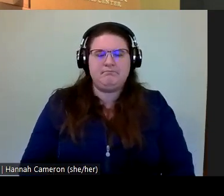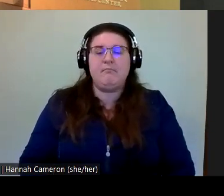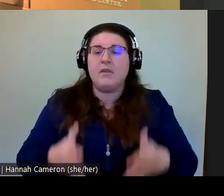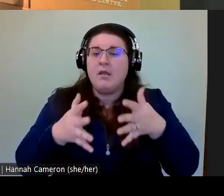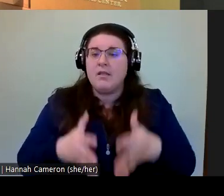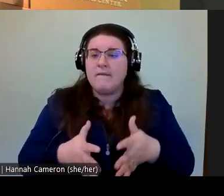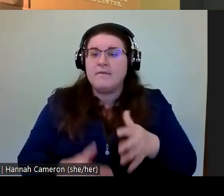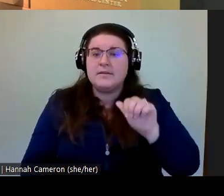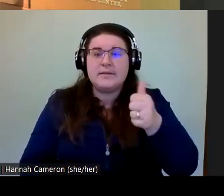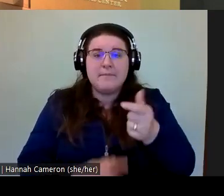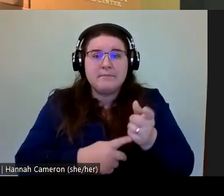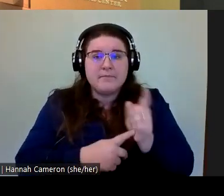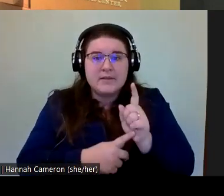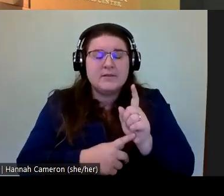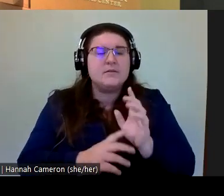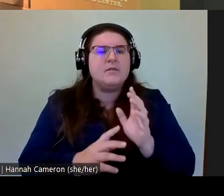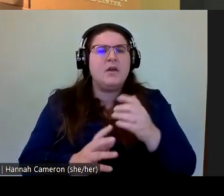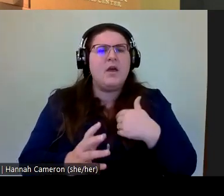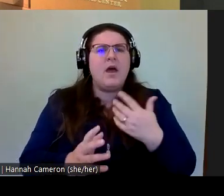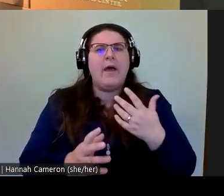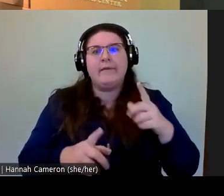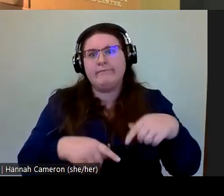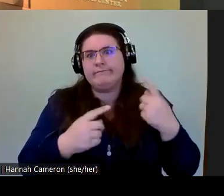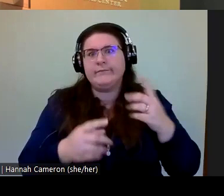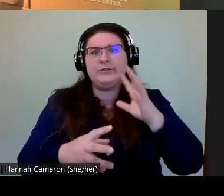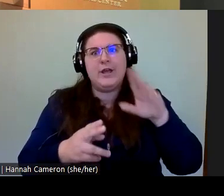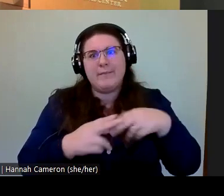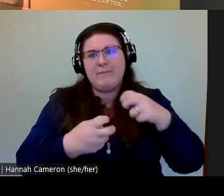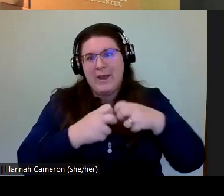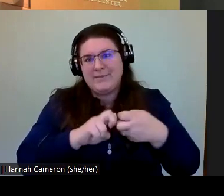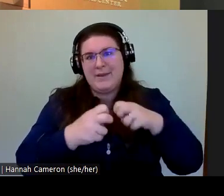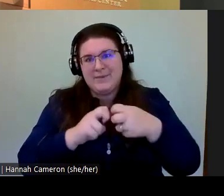I've done so far is talk about problems we have I showed you some interesting research about what